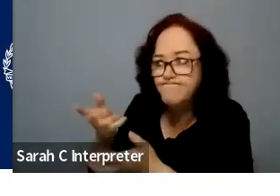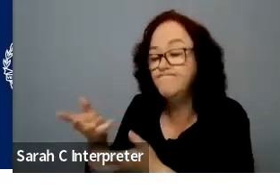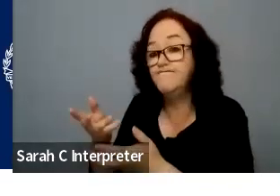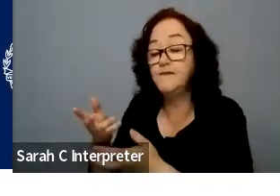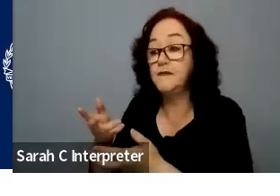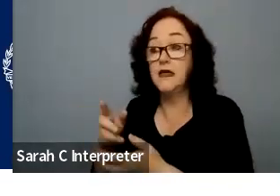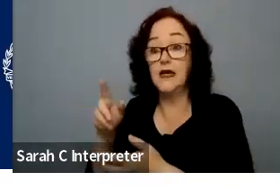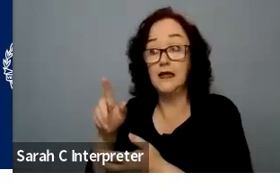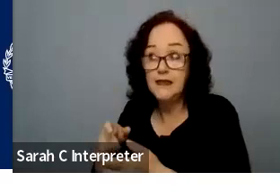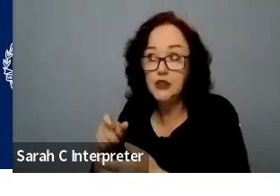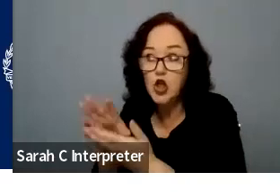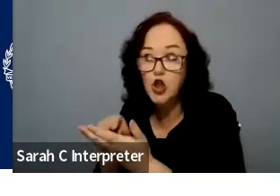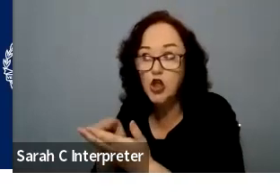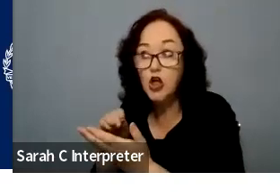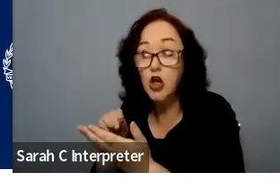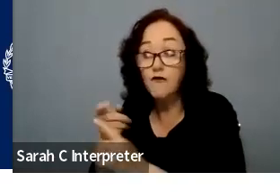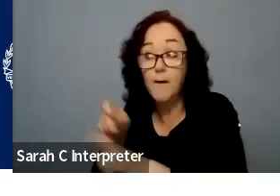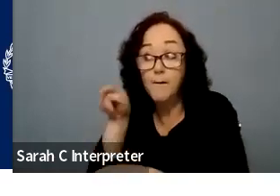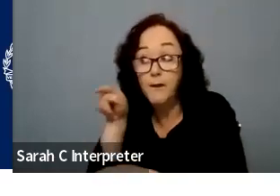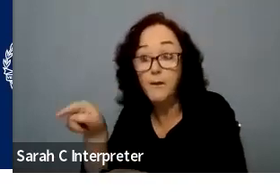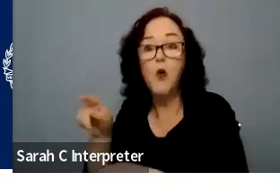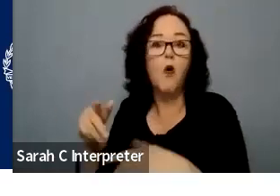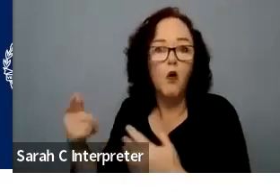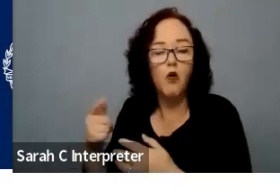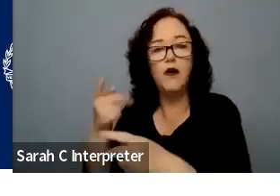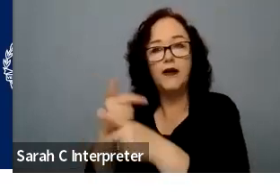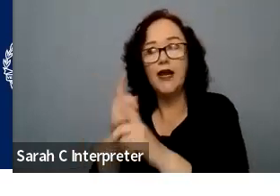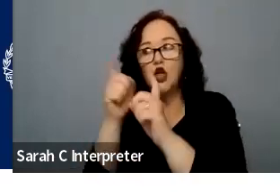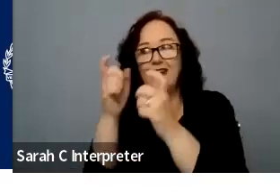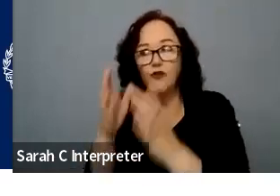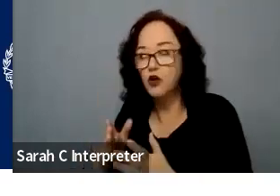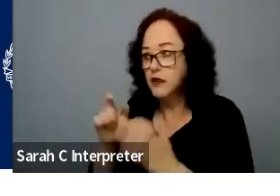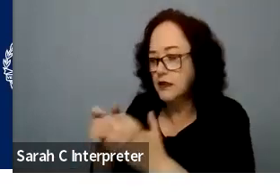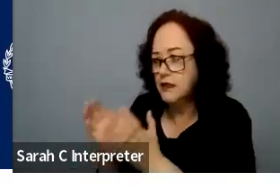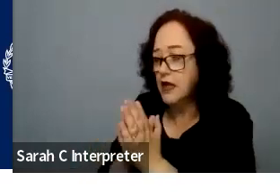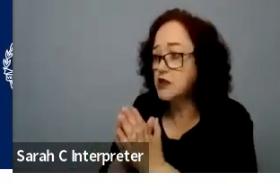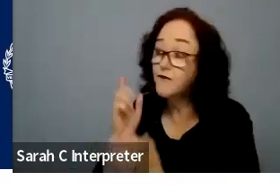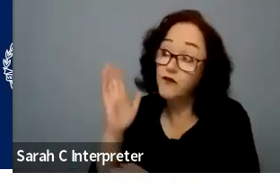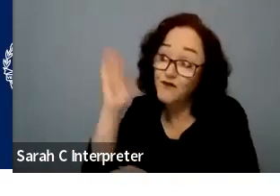if present, what would be helpful in future Healthcare visits, so it was all communication.